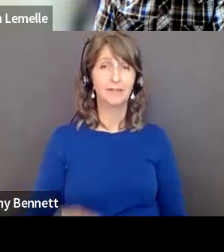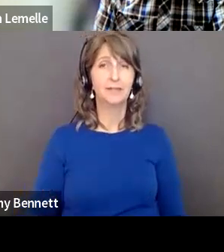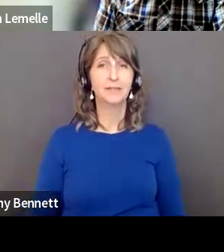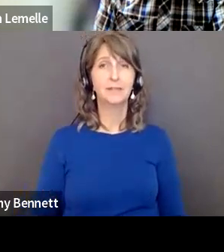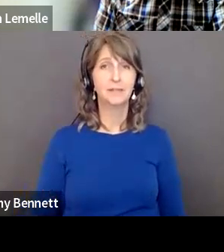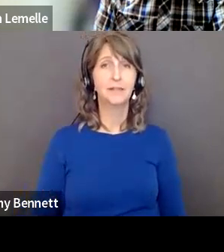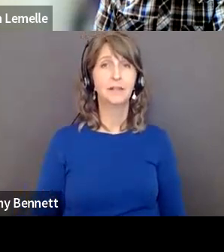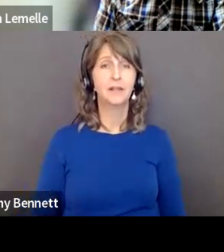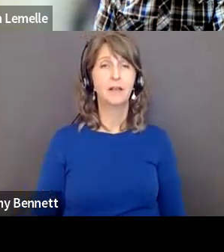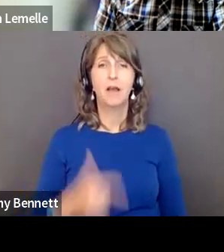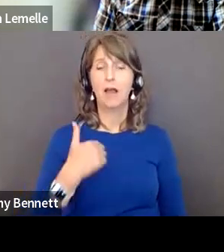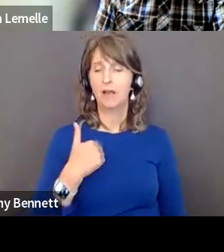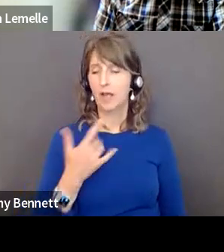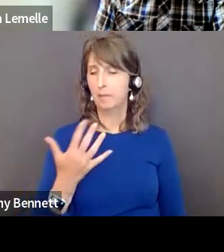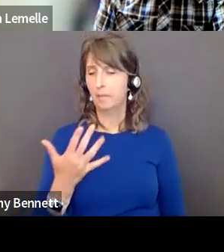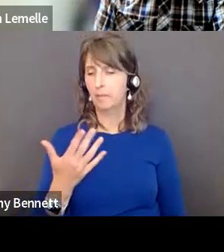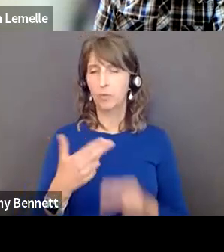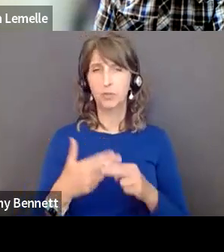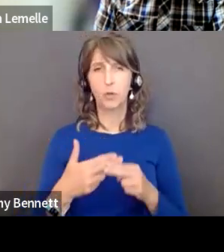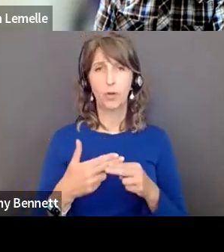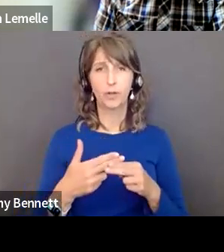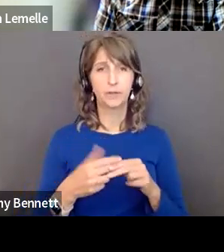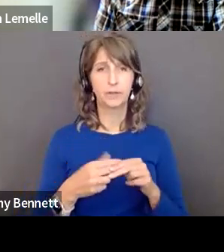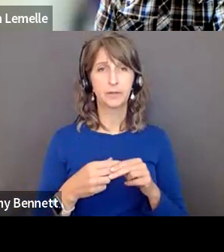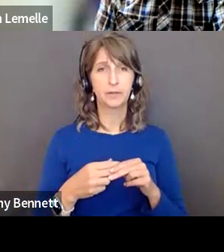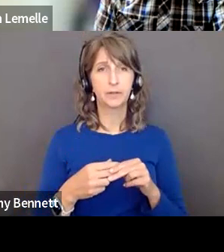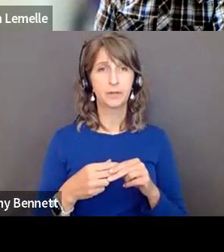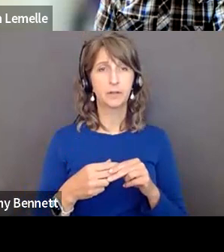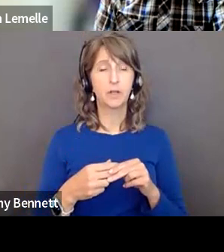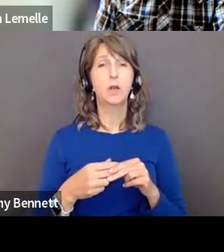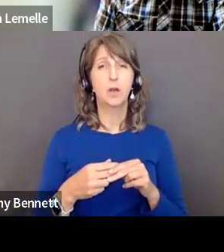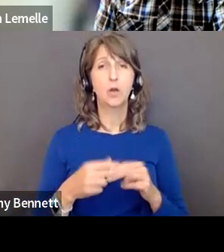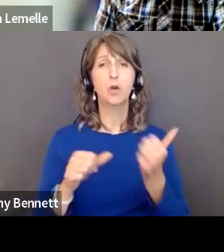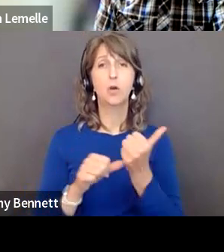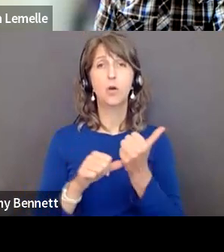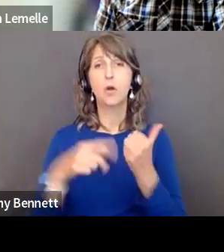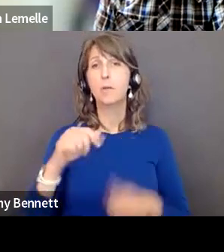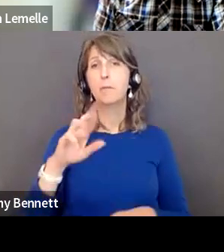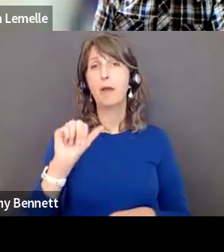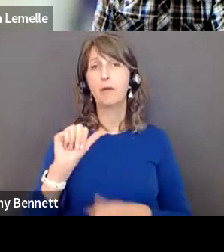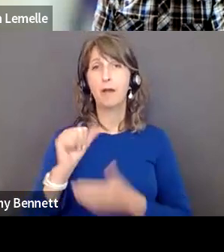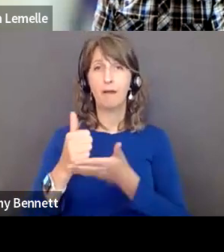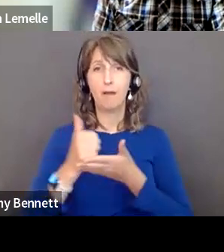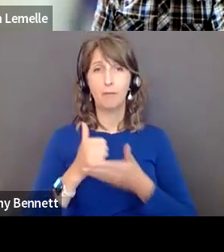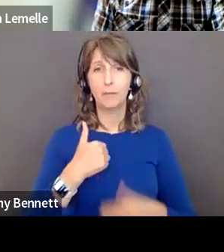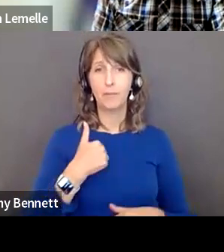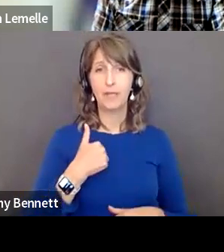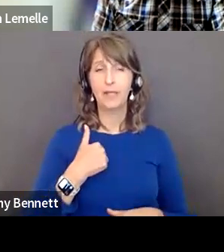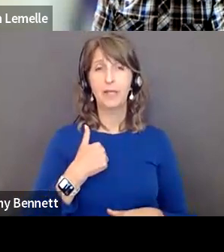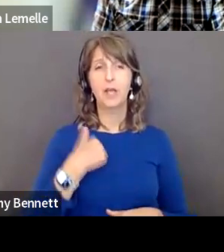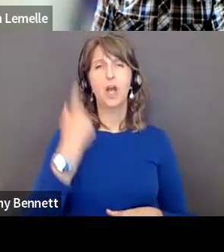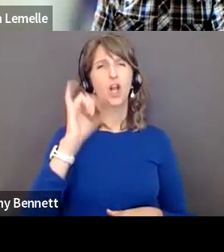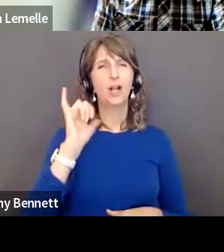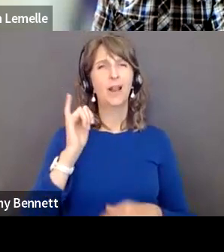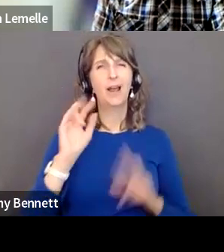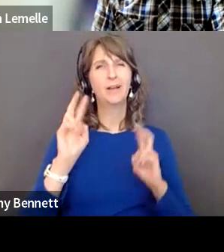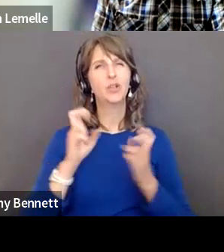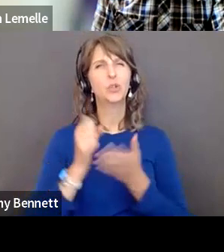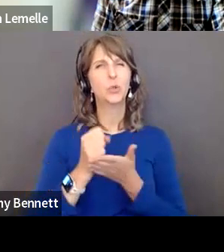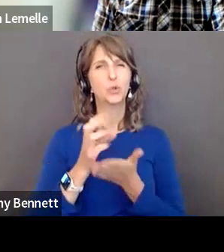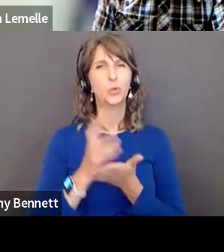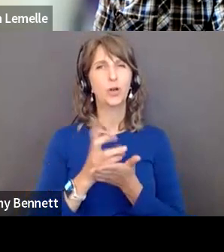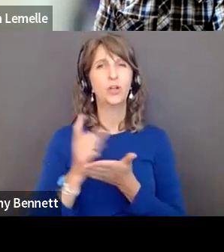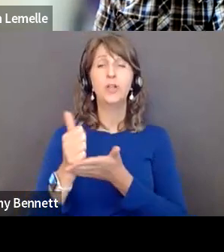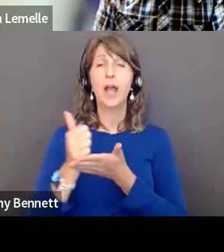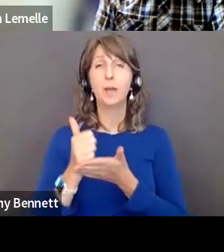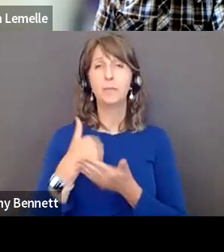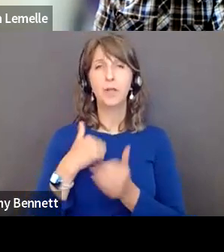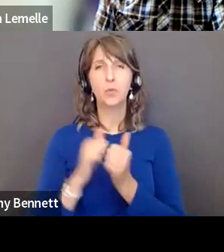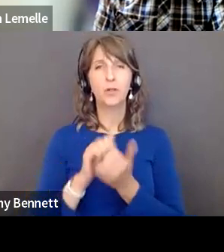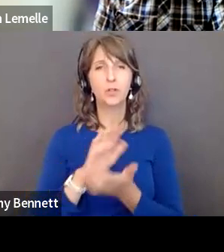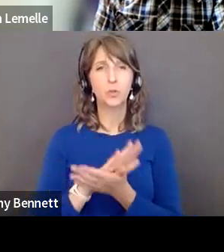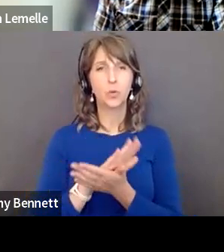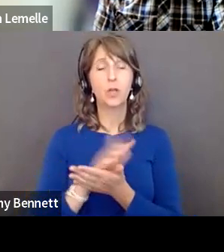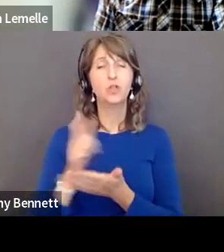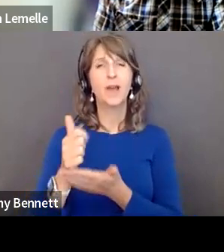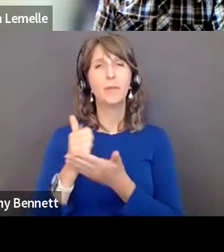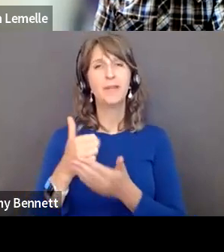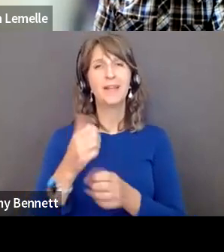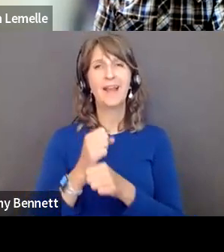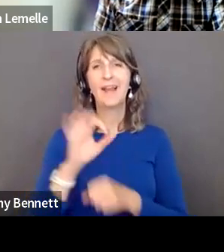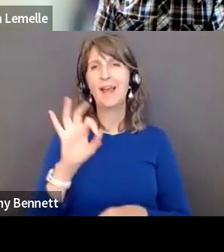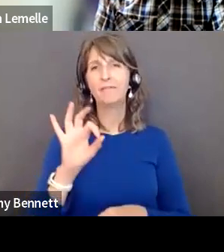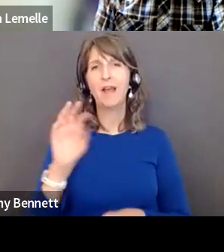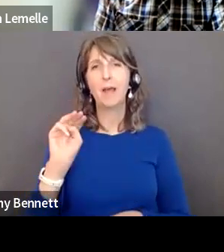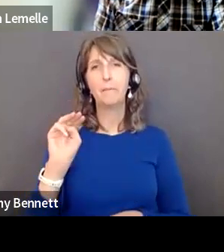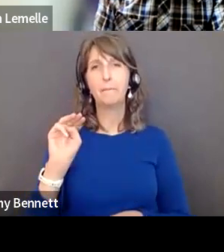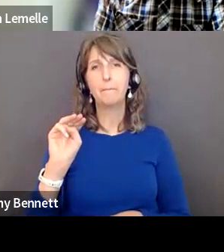A pair of professional helping me. Kinda be my, social worker in a sense.